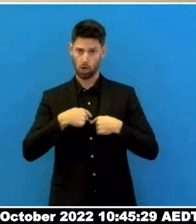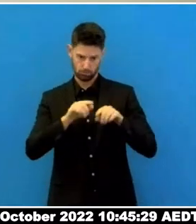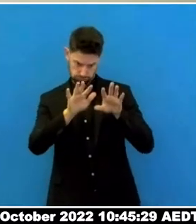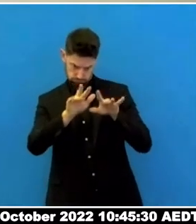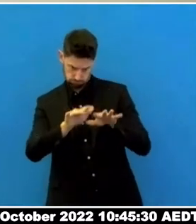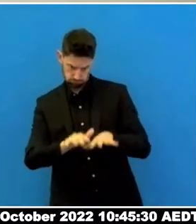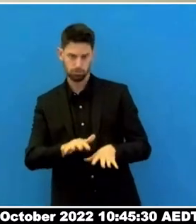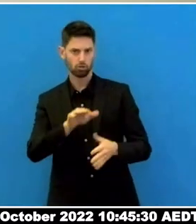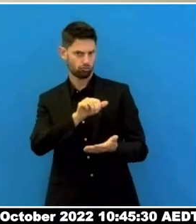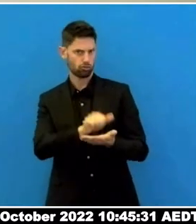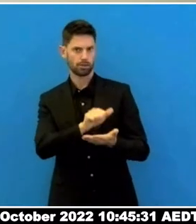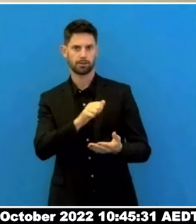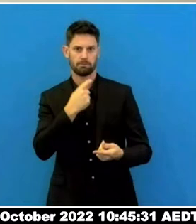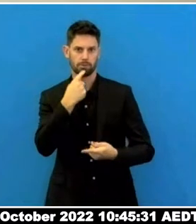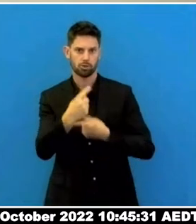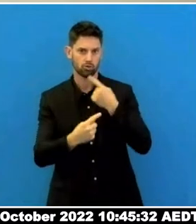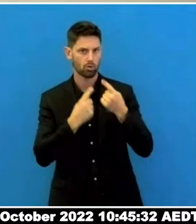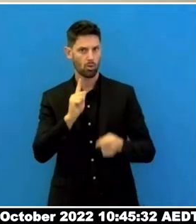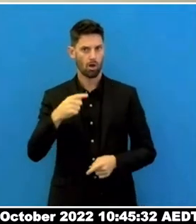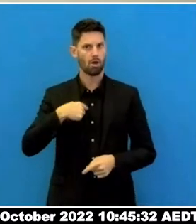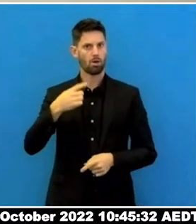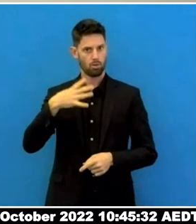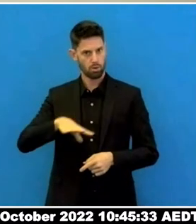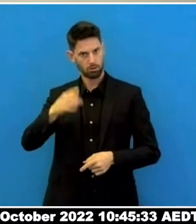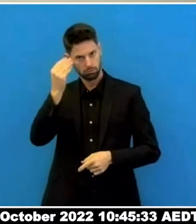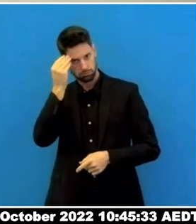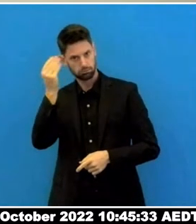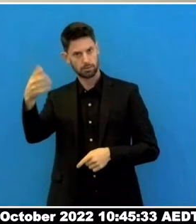that I am prepared to give to Royal Commission into Violence, Abuse,